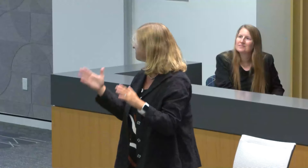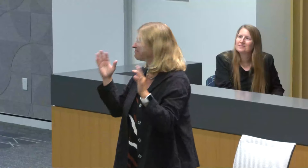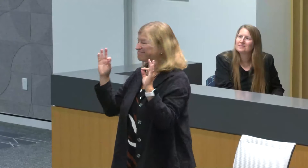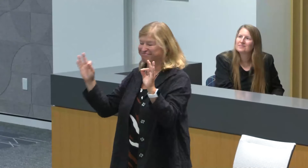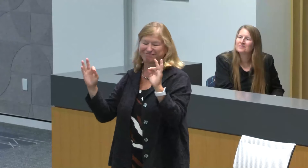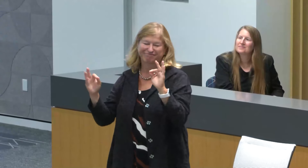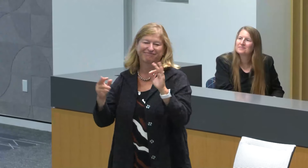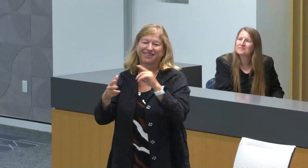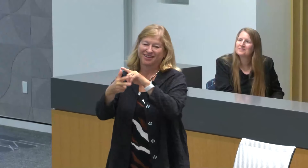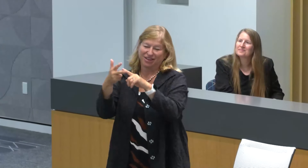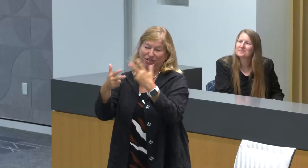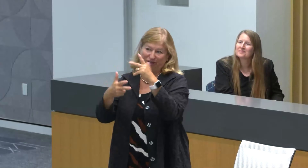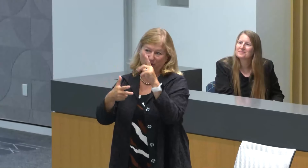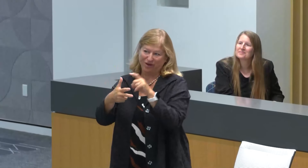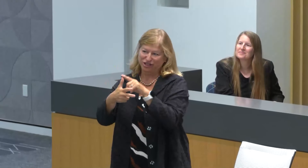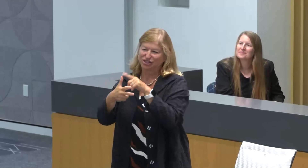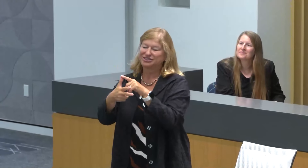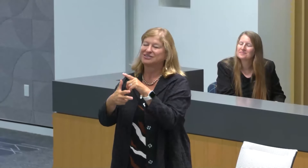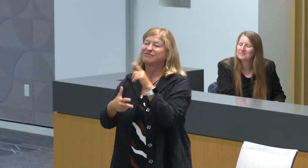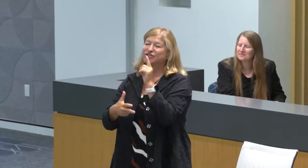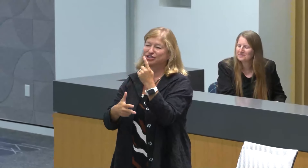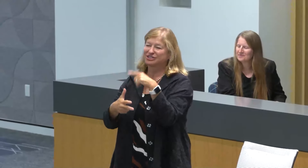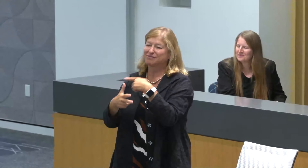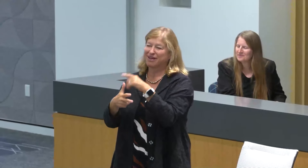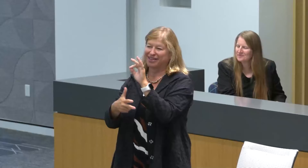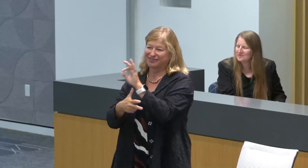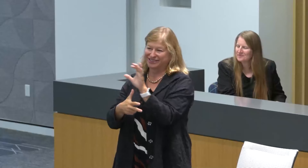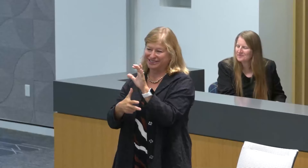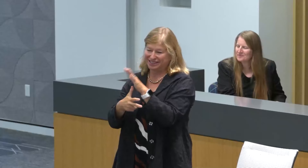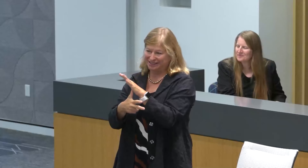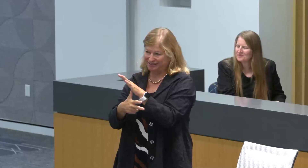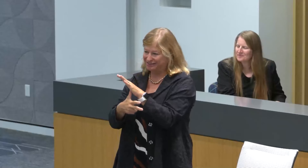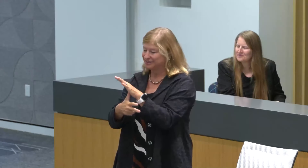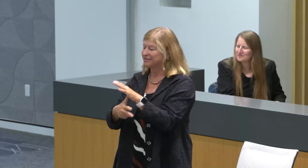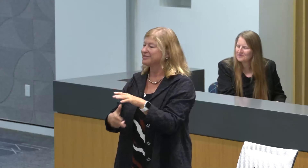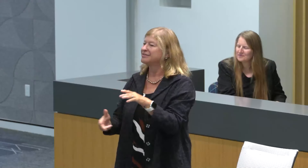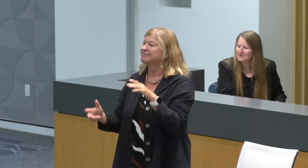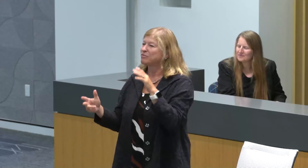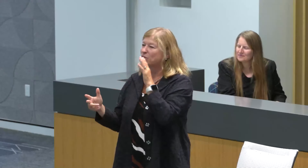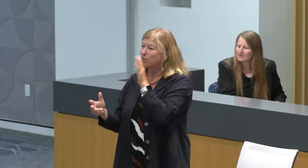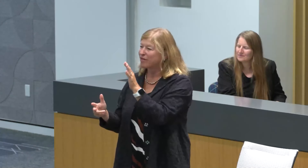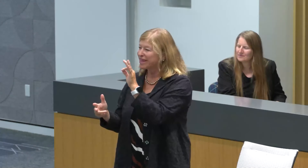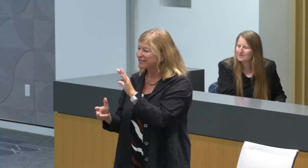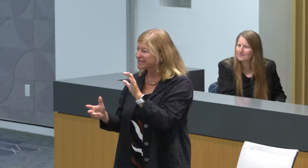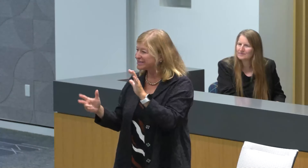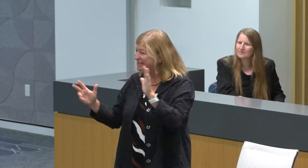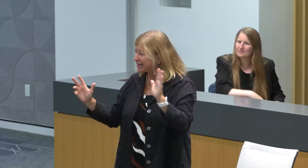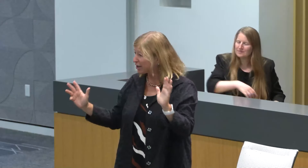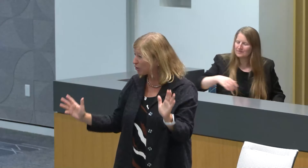AND I THINK FOR THE DVC TO BE ABLE TO BE EFFECTIVE, THERE NEEDS TO BE SOME KIND OF LOGO TO ACCESS THE SERVICE.